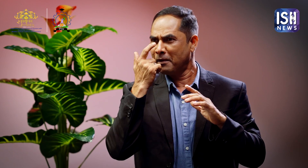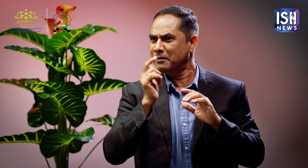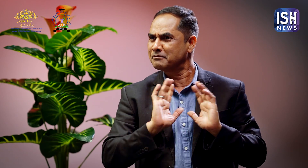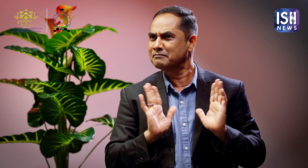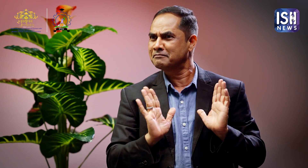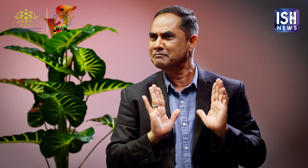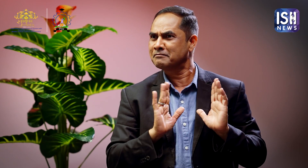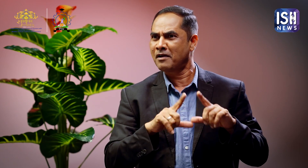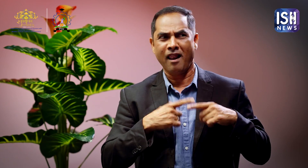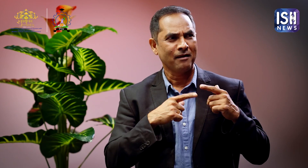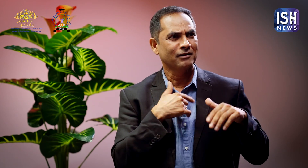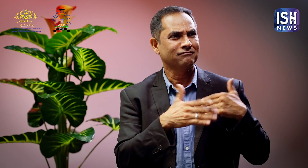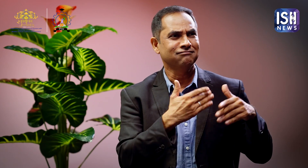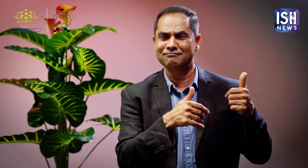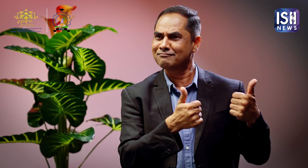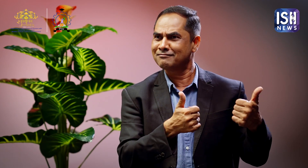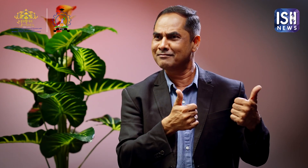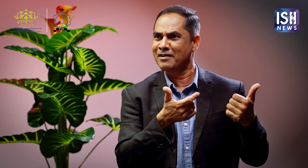There were no issues with the work, and I made significant progress.